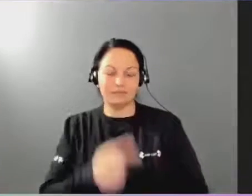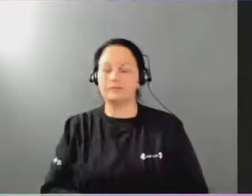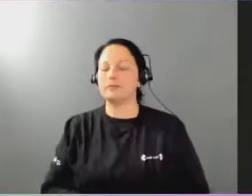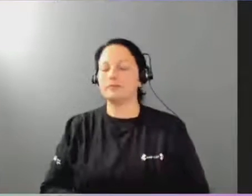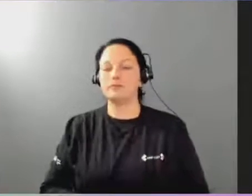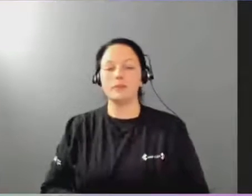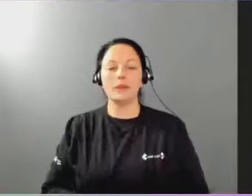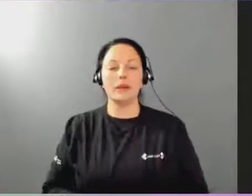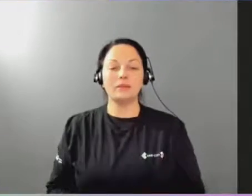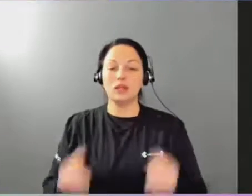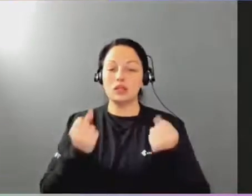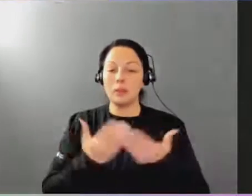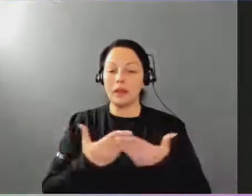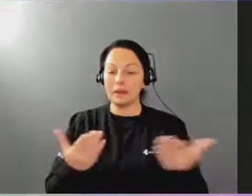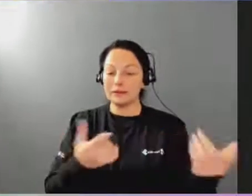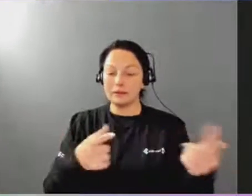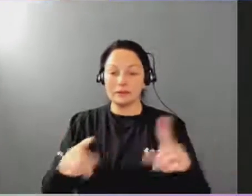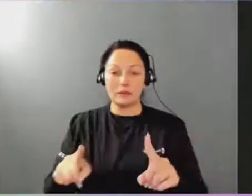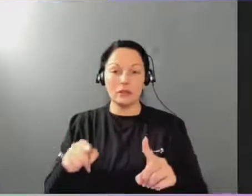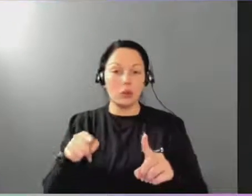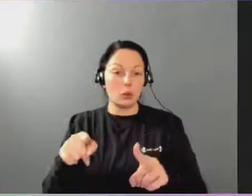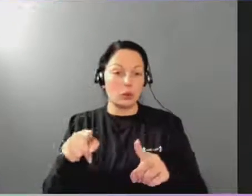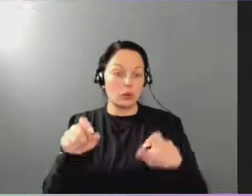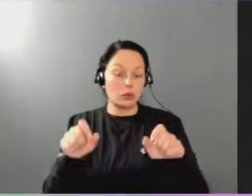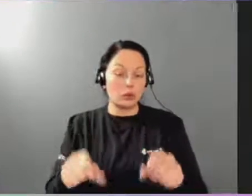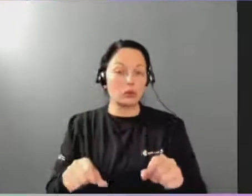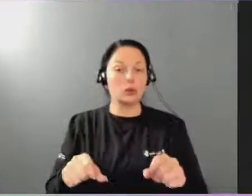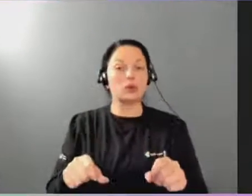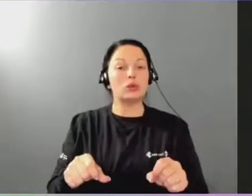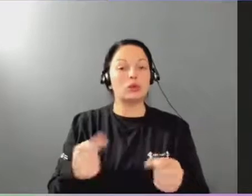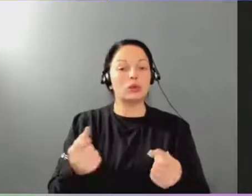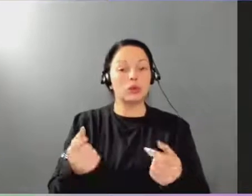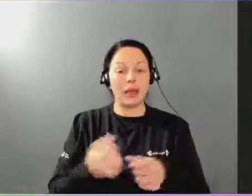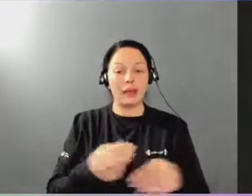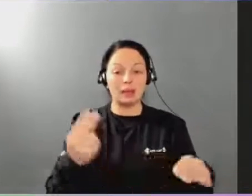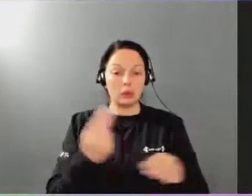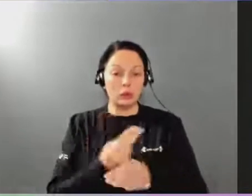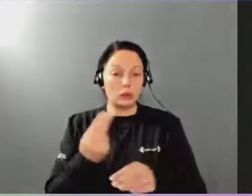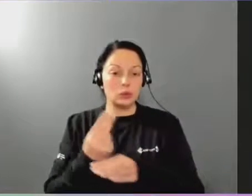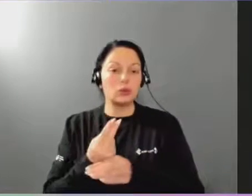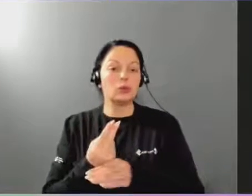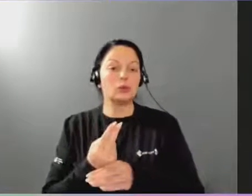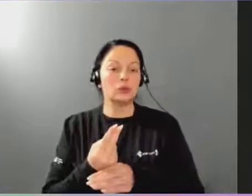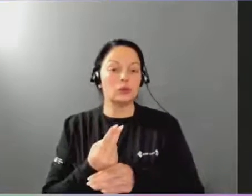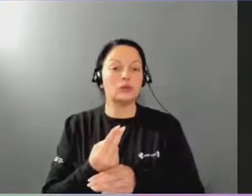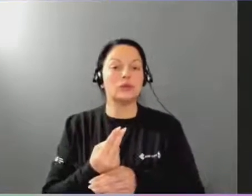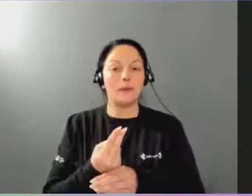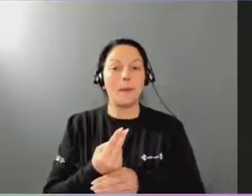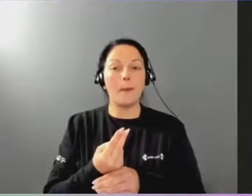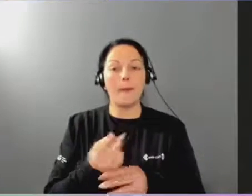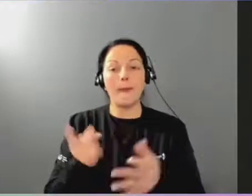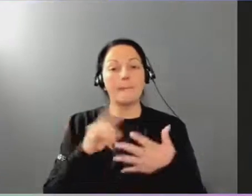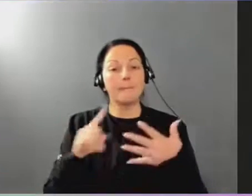disabilities and a lot of them are just not talking about them. Because why would they. All these things are there.